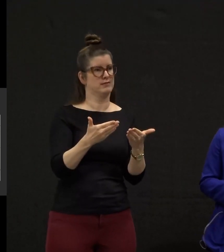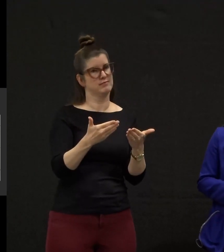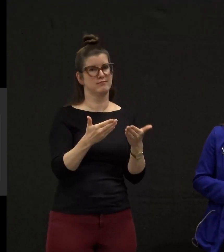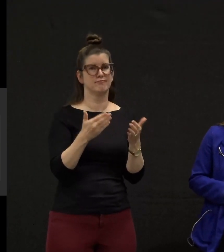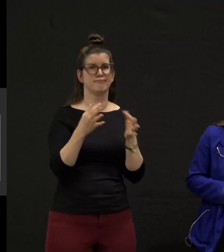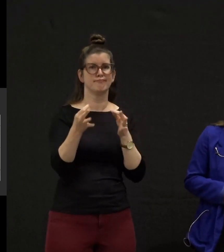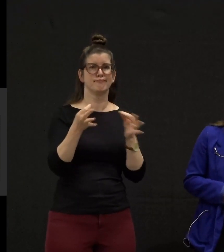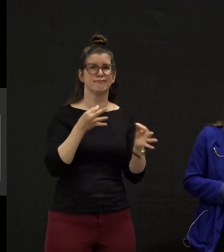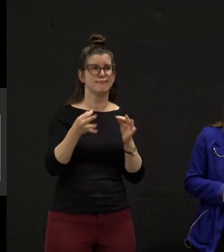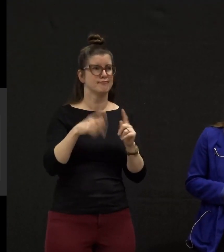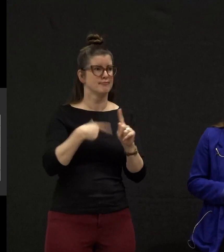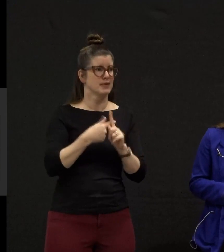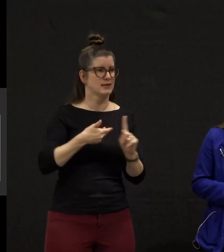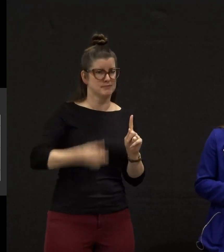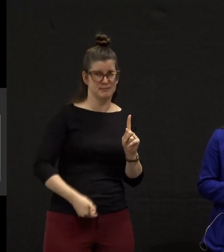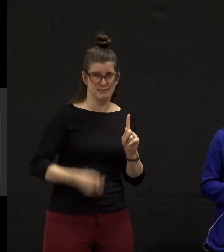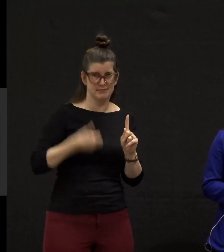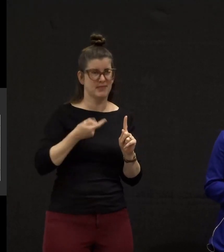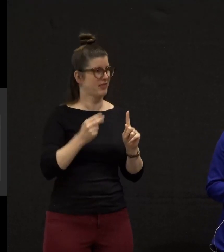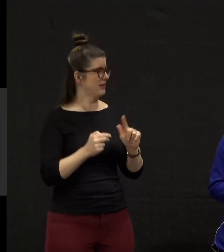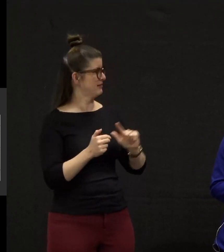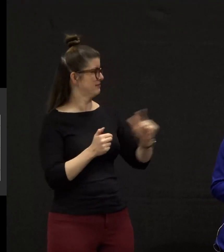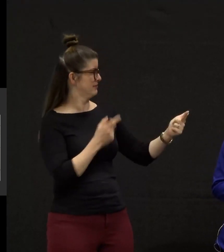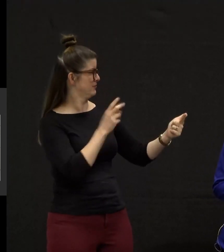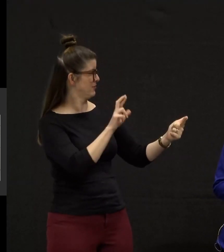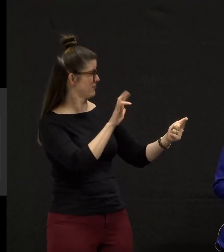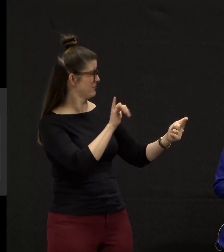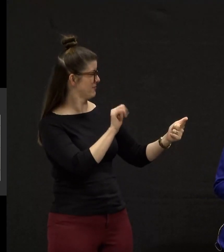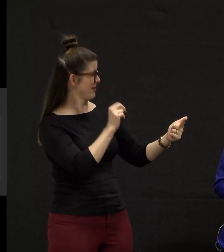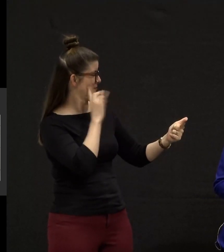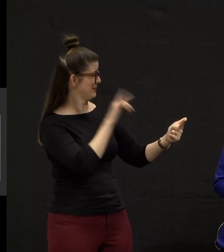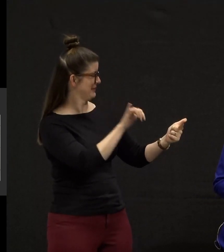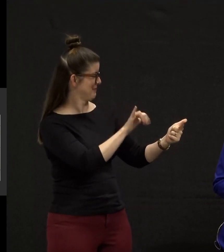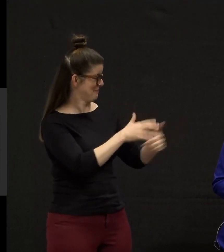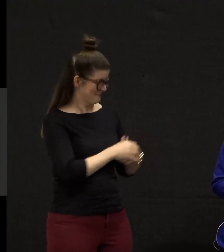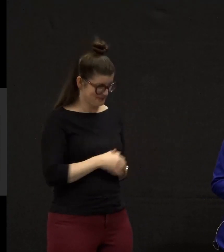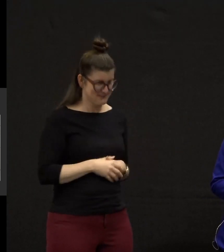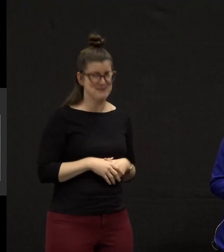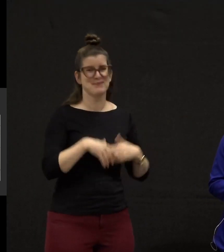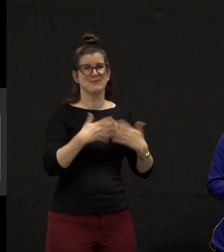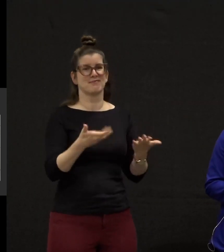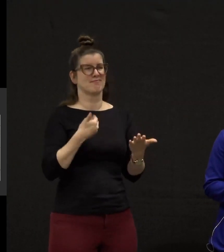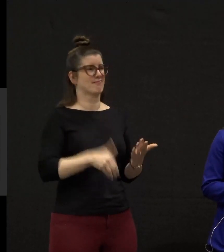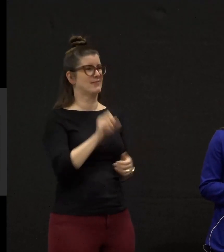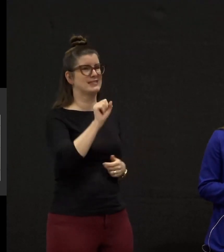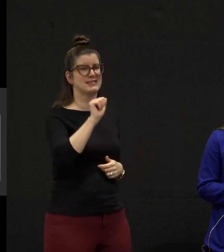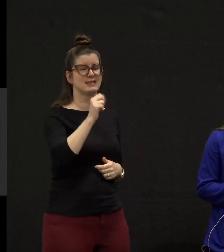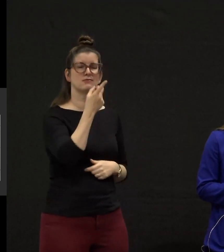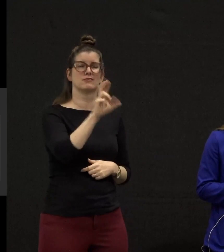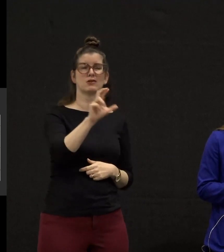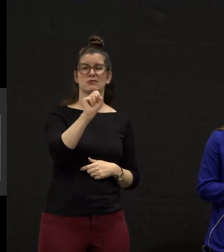a little bit about myself and then Dr. Ryan will do the same. So my name is Dr. Sarah Schoffstall